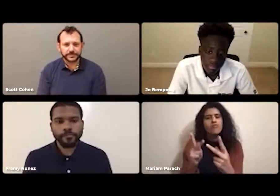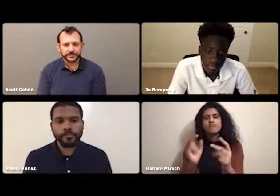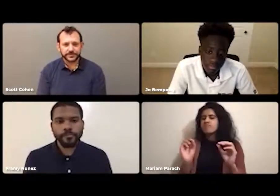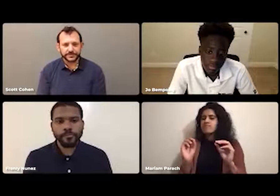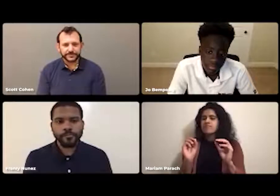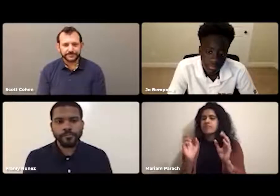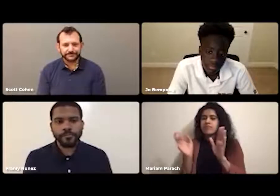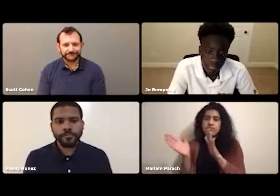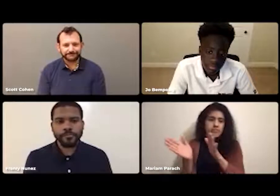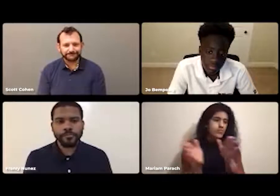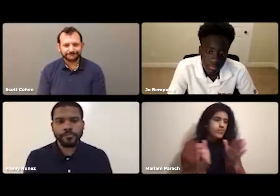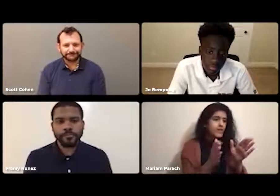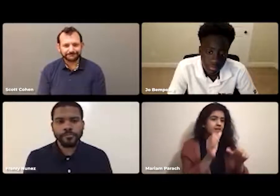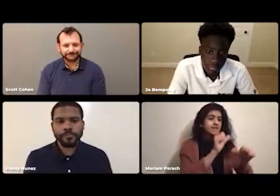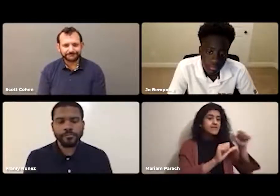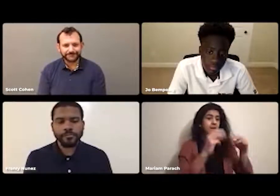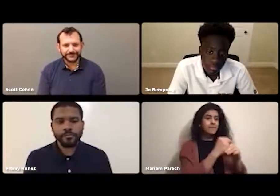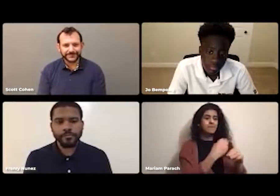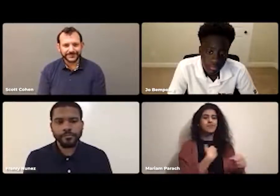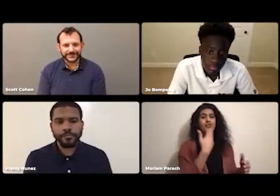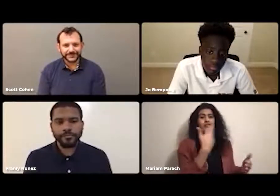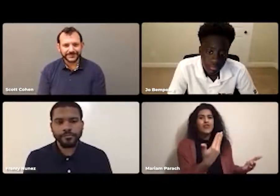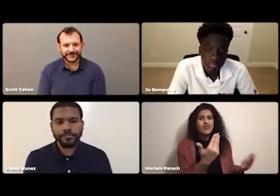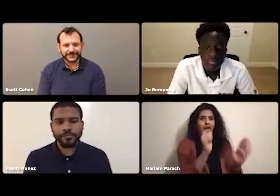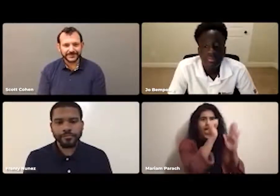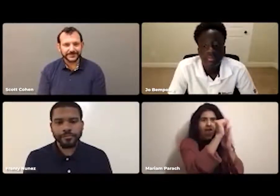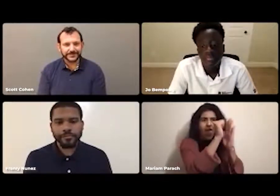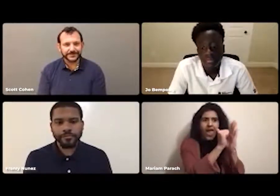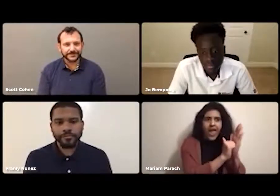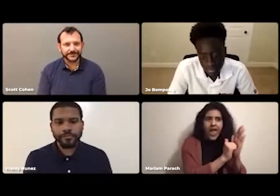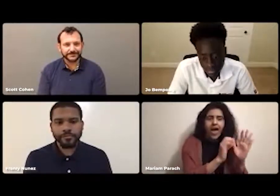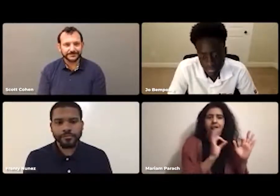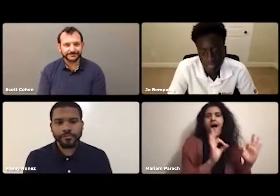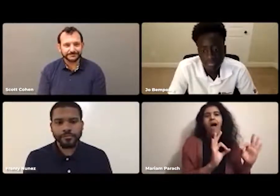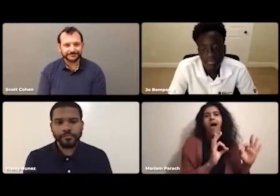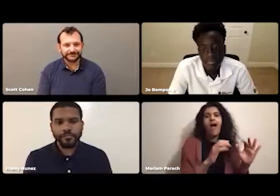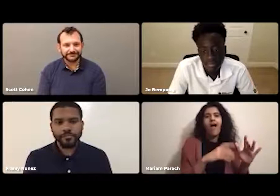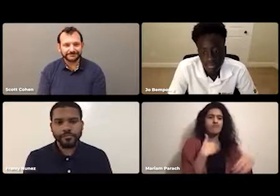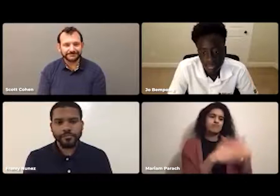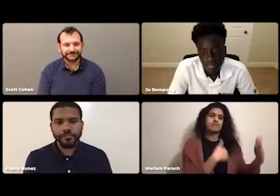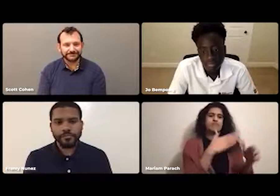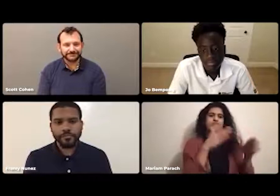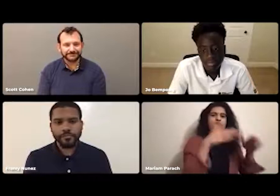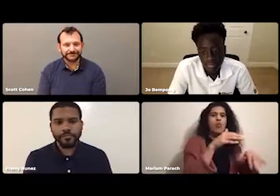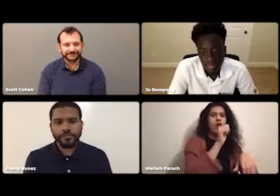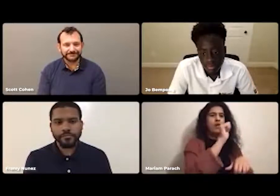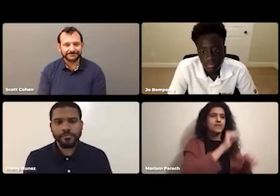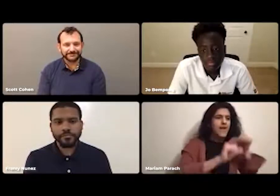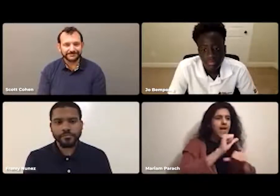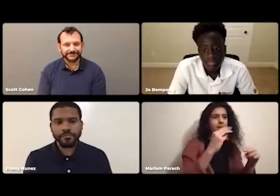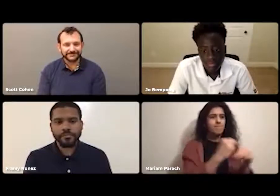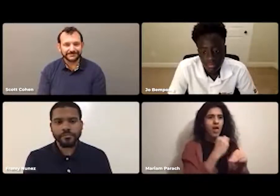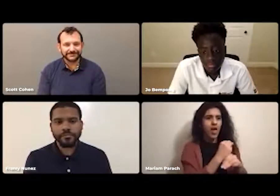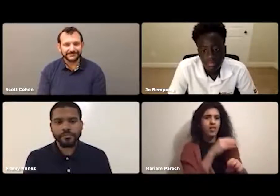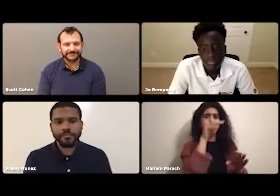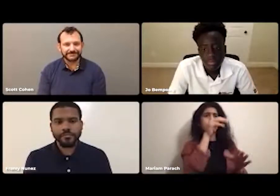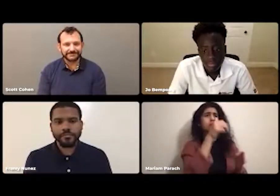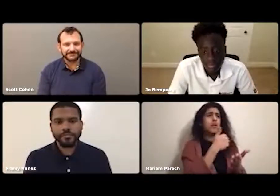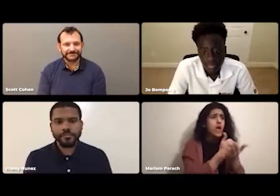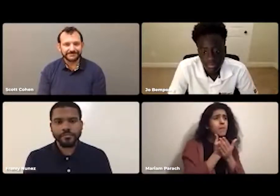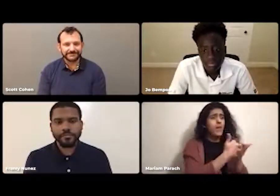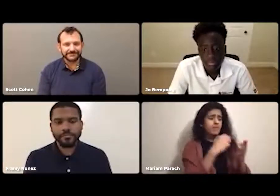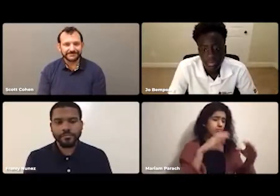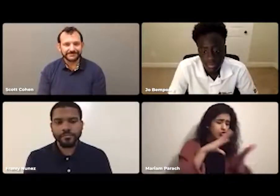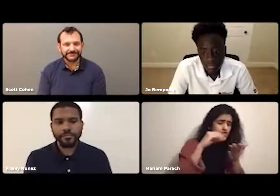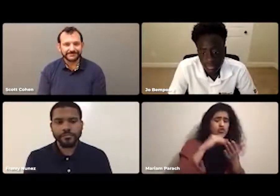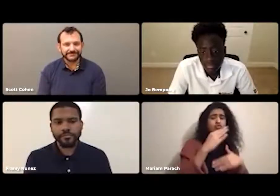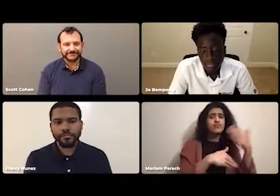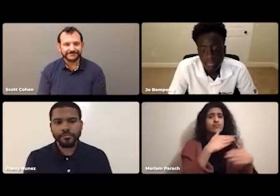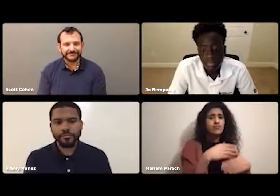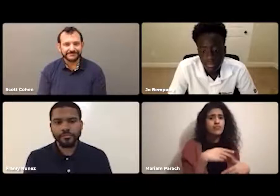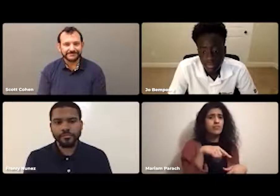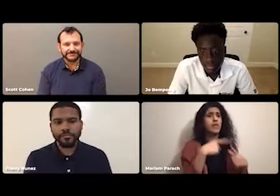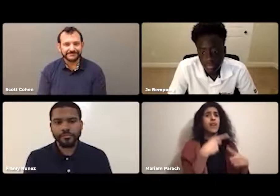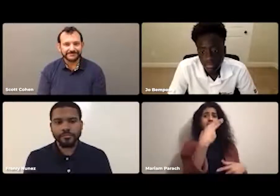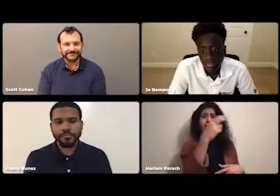was difficult for me to grasp, but I had a great handle on the sciences and math.